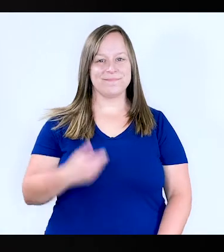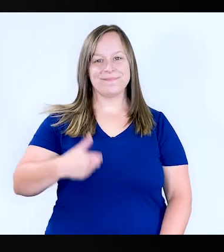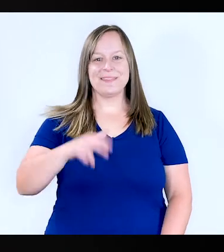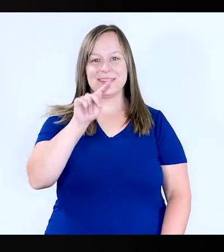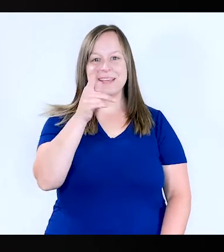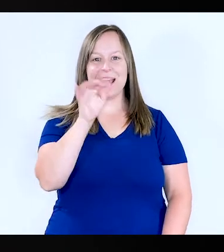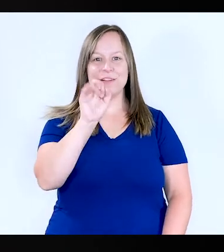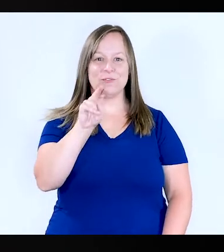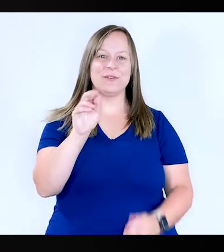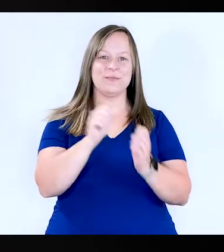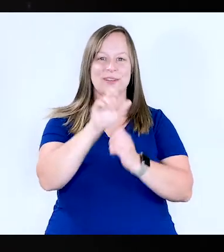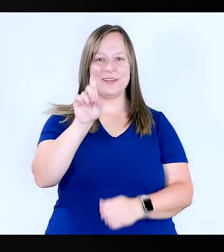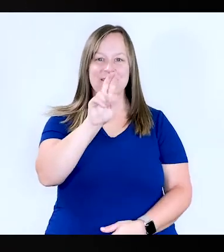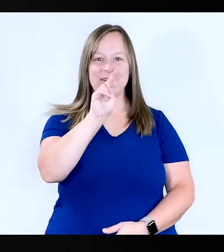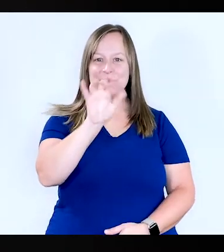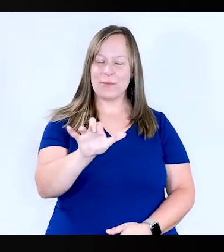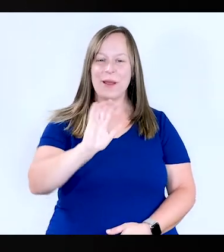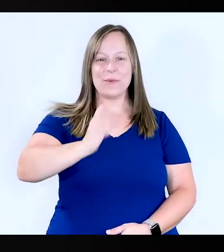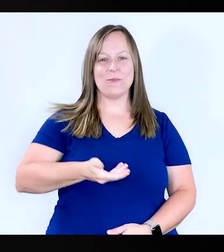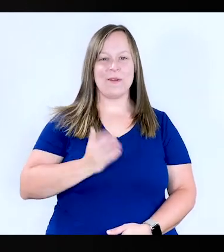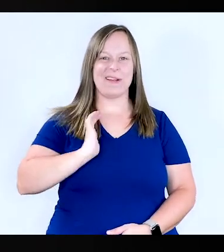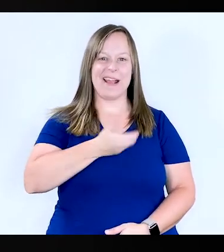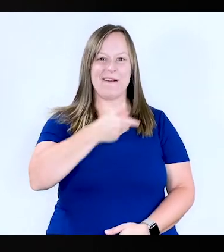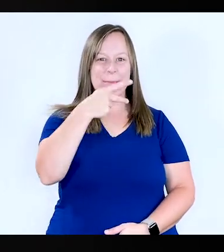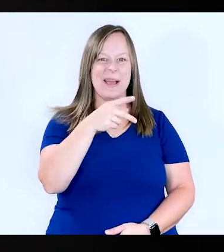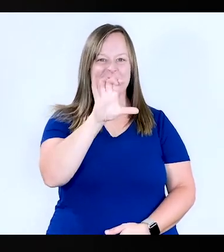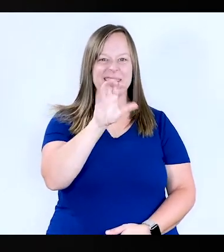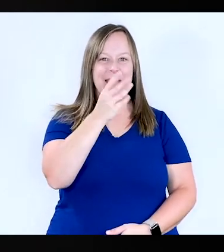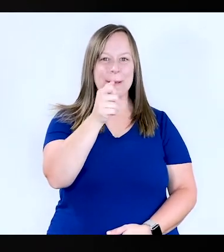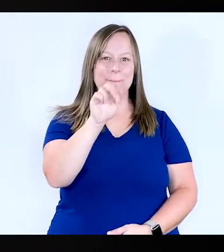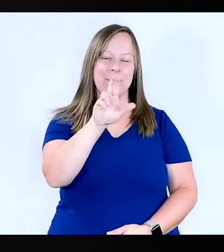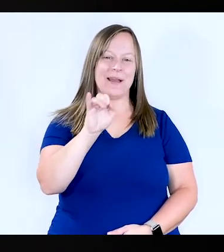K: This is Katrin with Disability Rights New York. Welcome to our podcast Empire